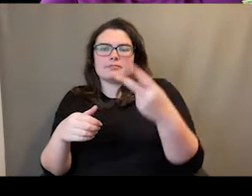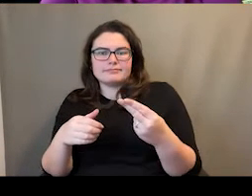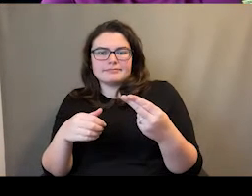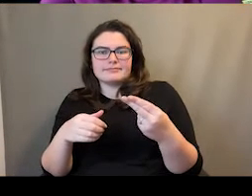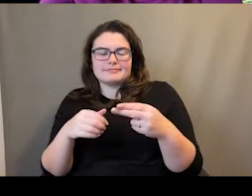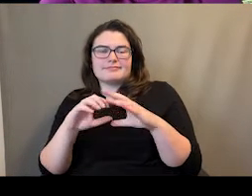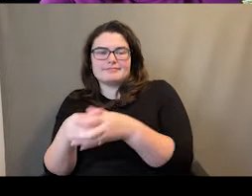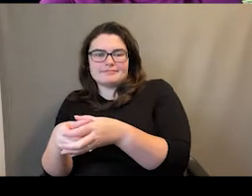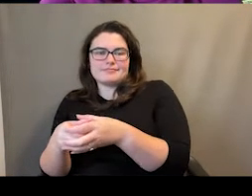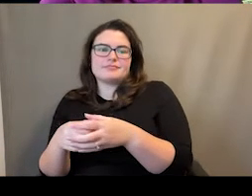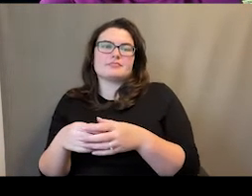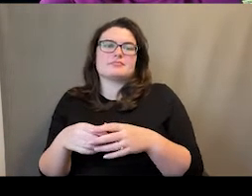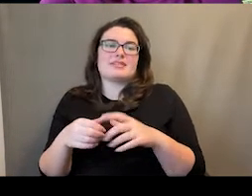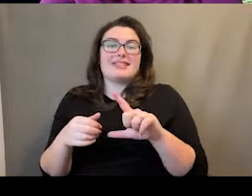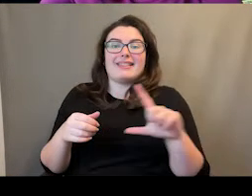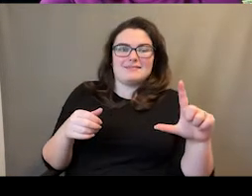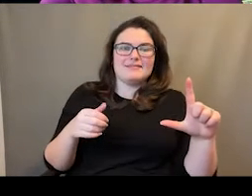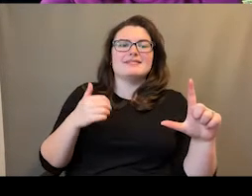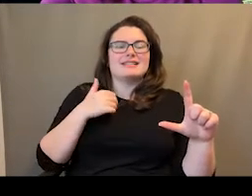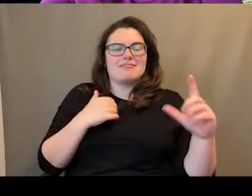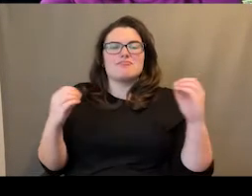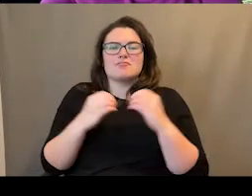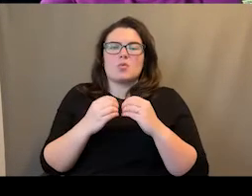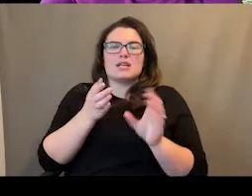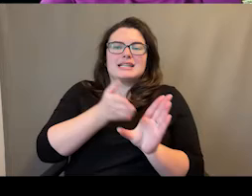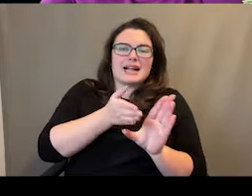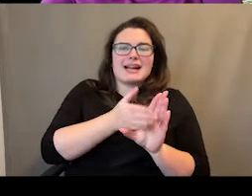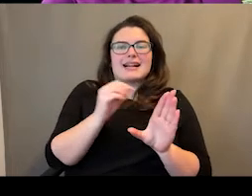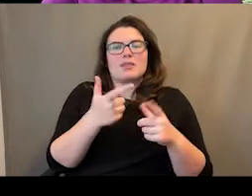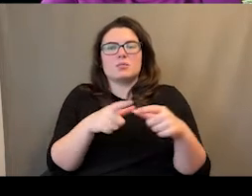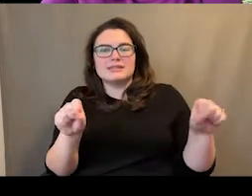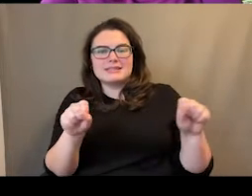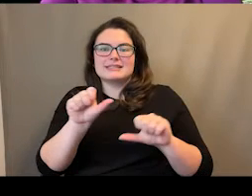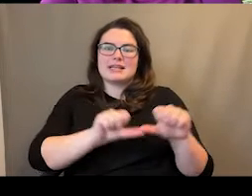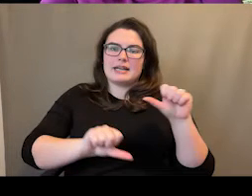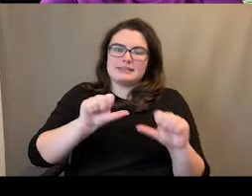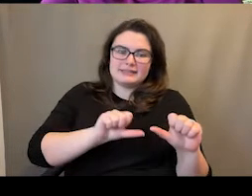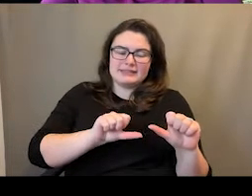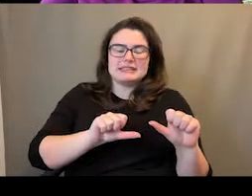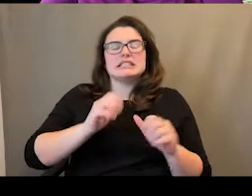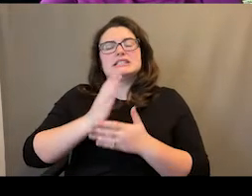You have all the way to the left side, you have the psychological and linguistic sciences and some of the programs that